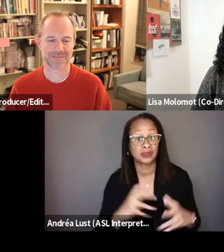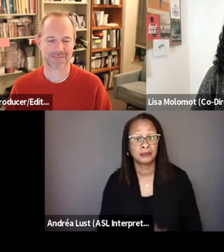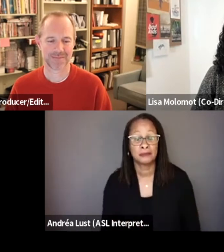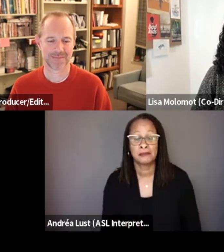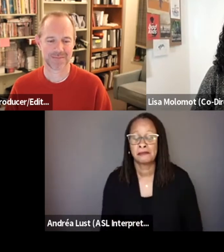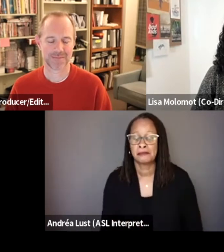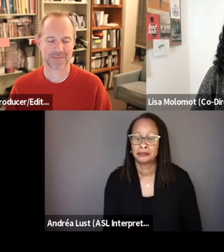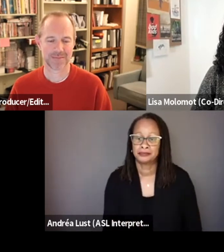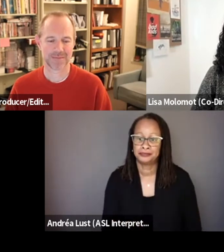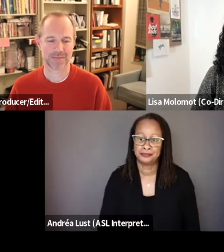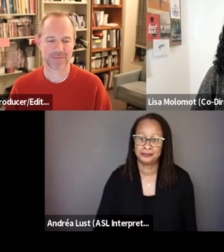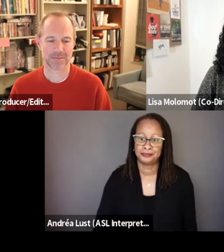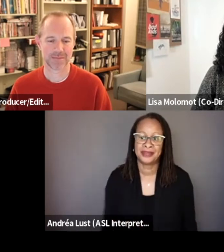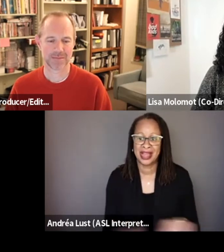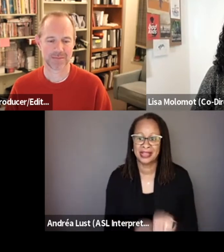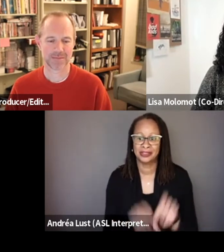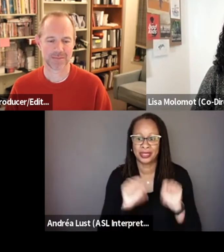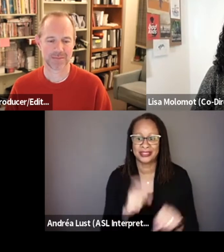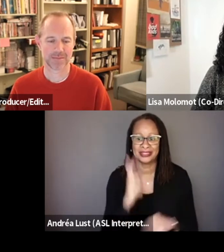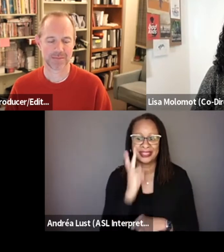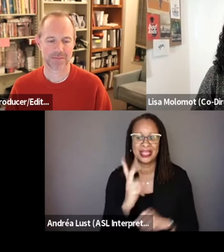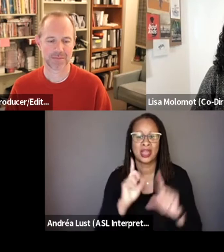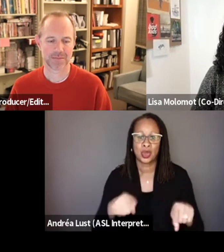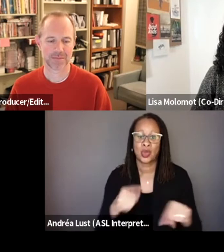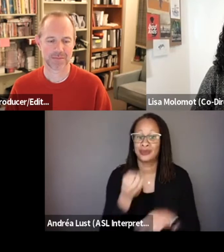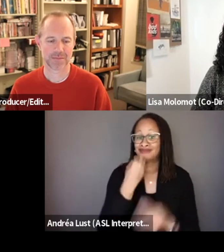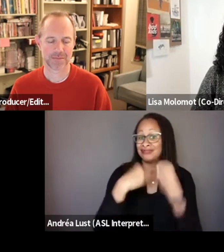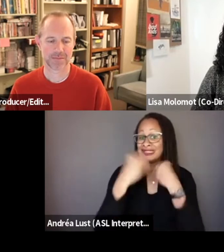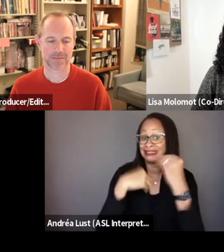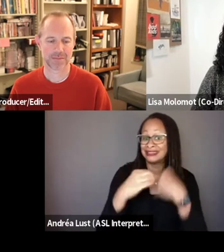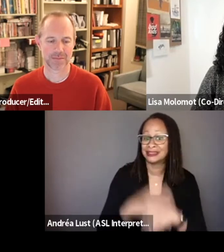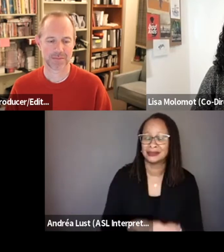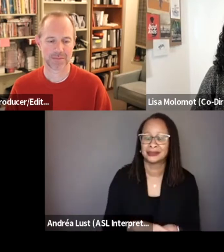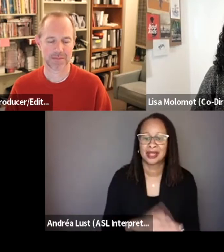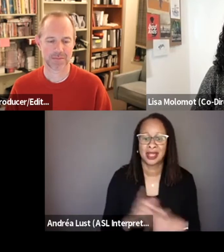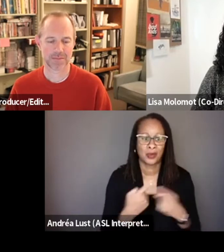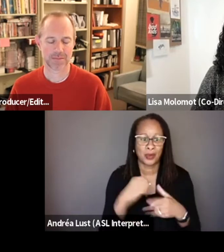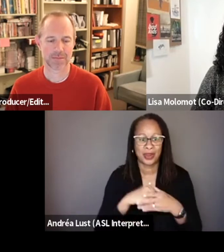As you can see, we will go to eat when we were in Brooks County,